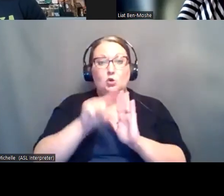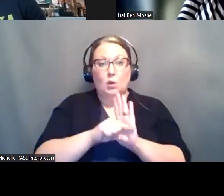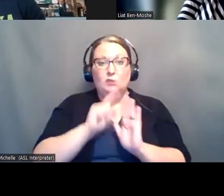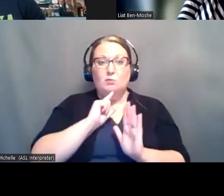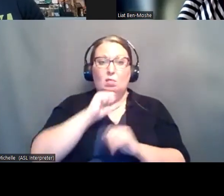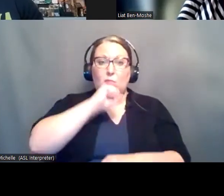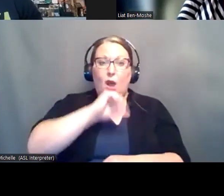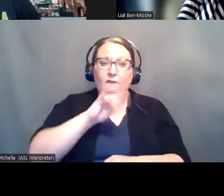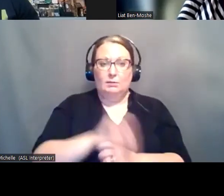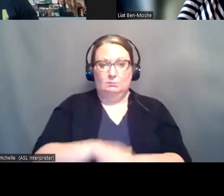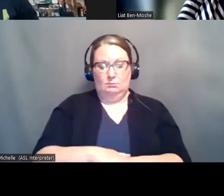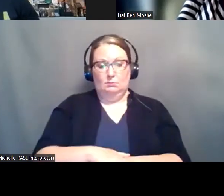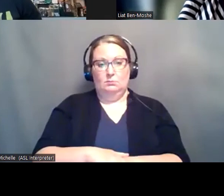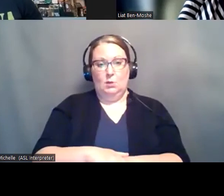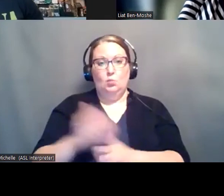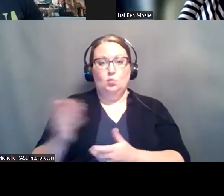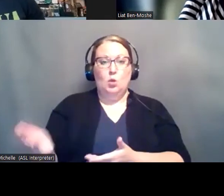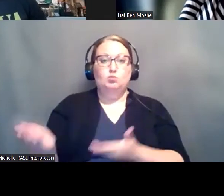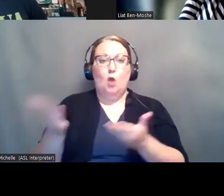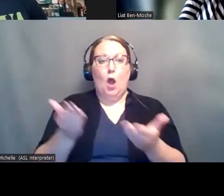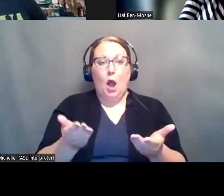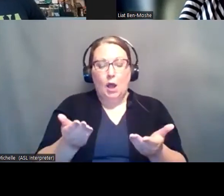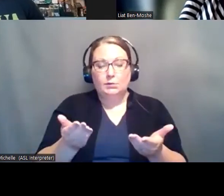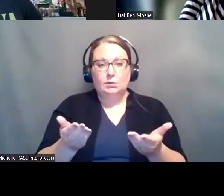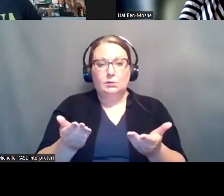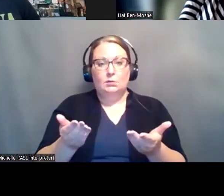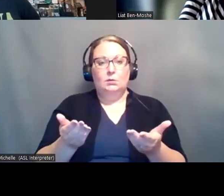You know, we brought in somebody,